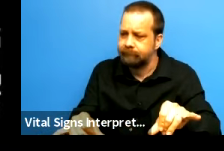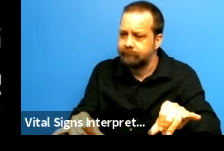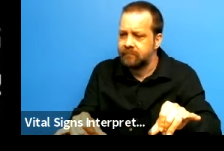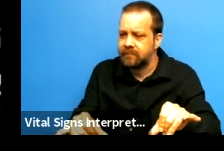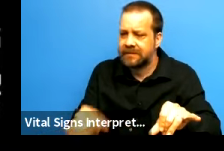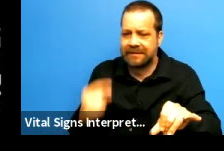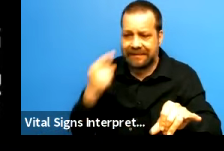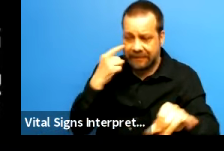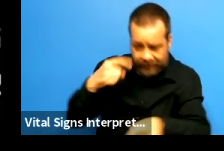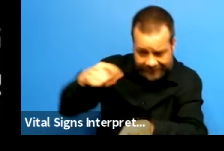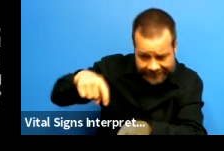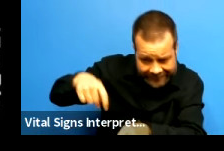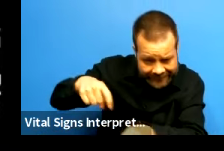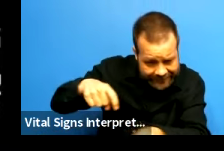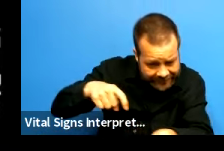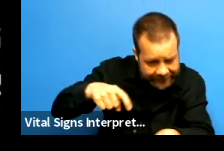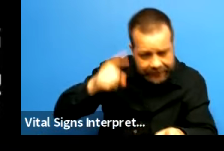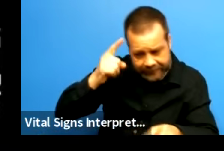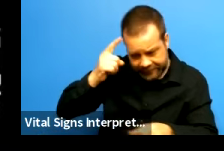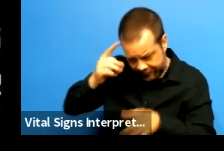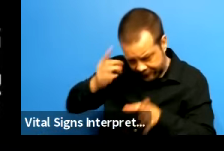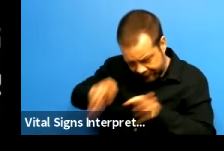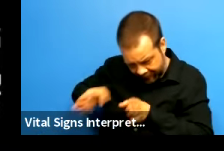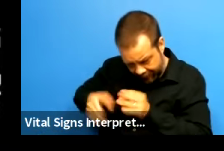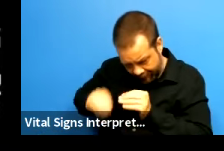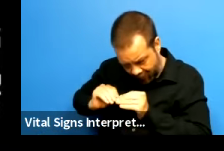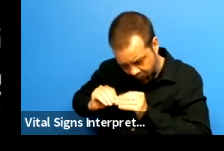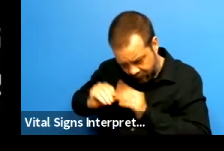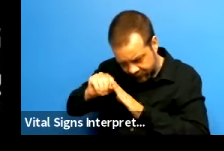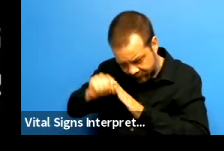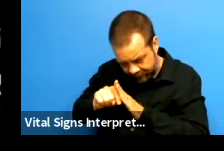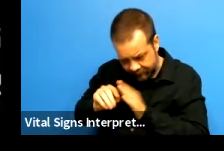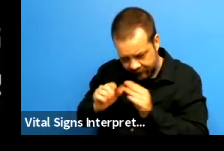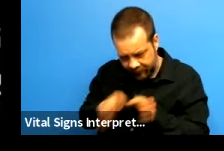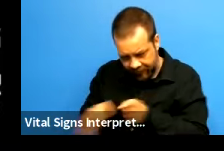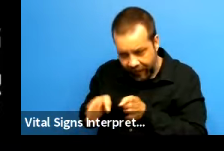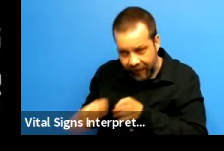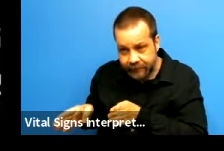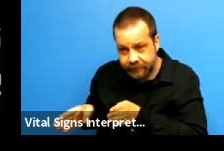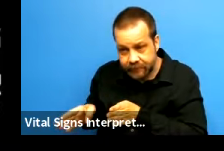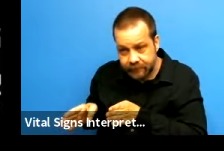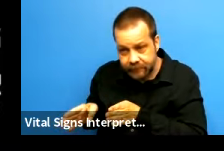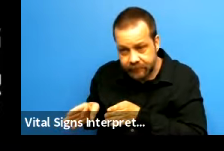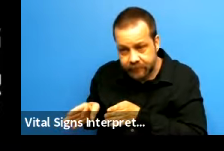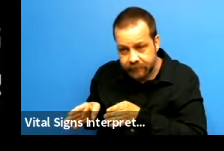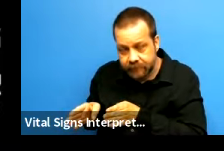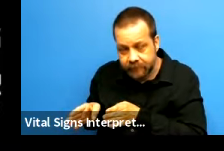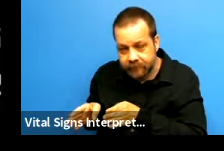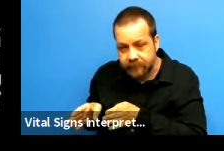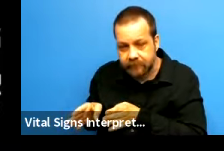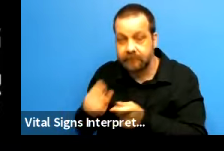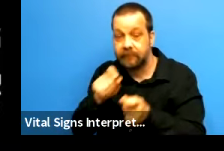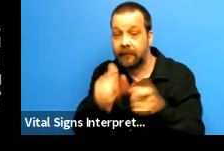that need to be thought out more. Personalize individuals. Carolyn was saying how leadership reaches out